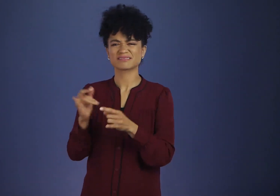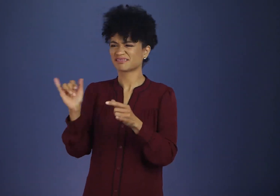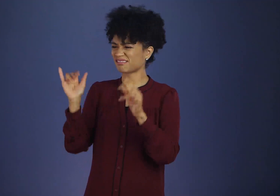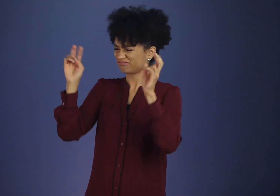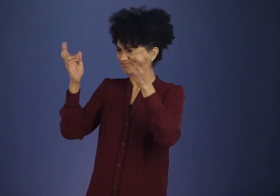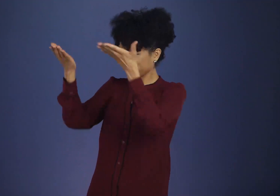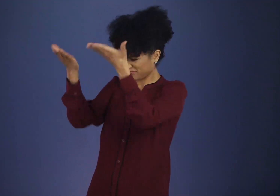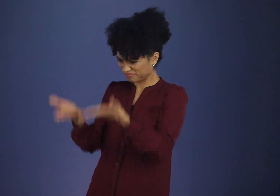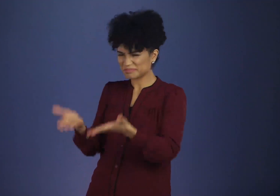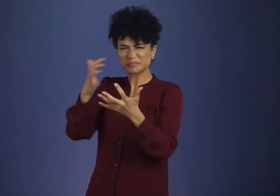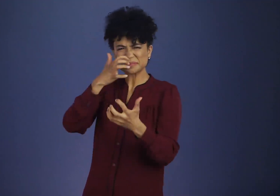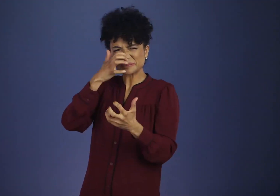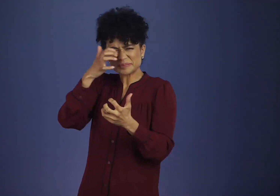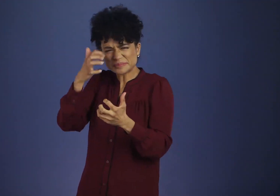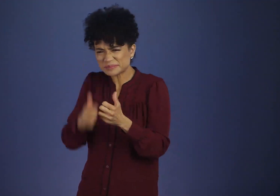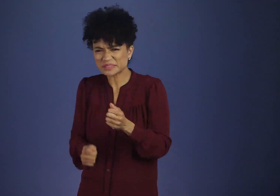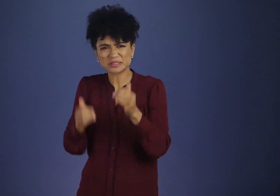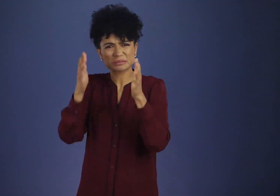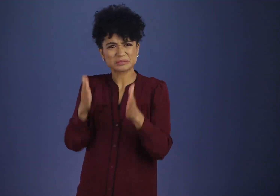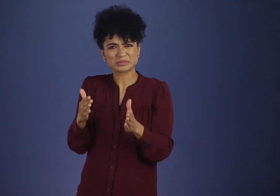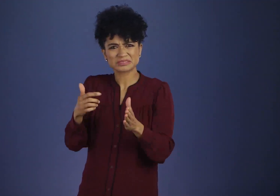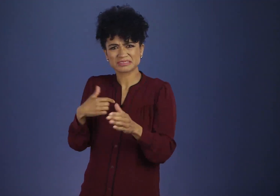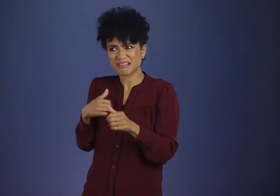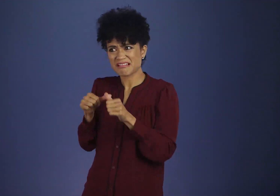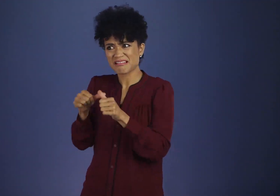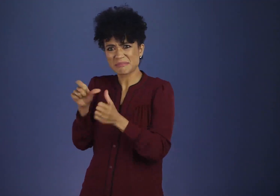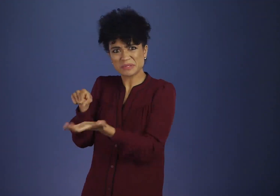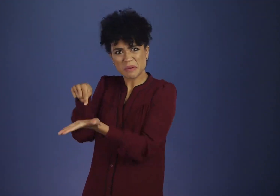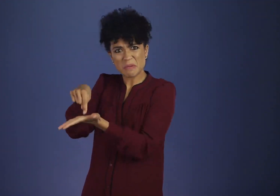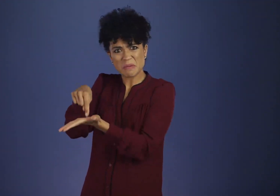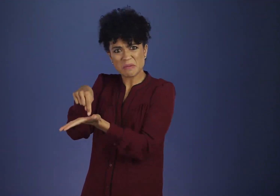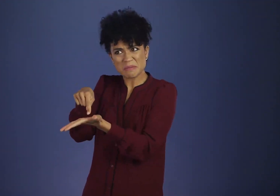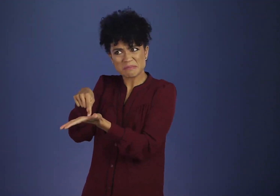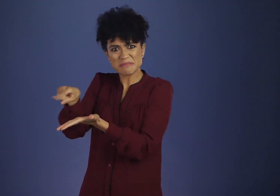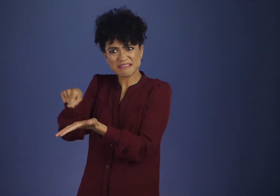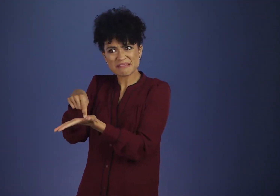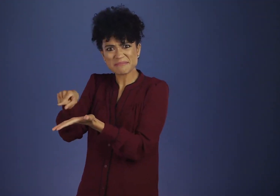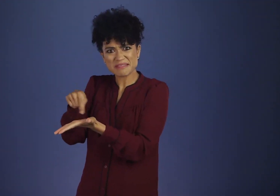bleeds us of all self-sufficiency and all will to resist its demands.